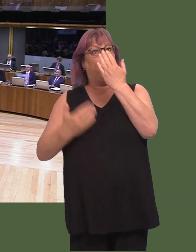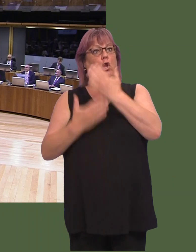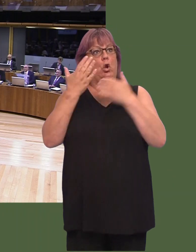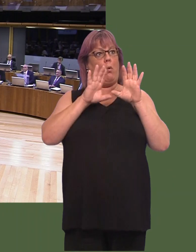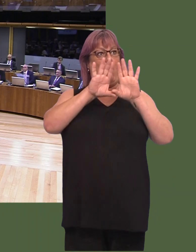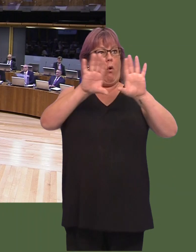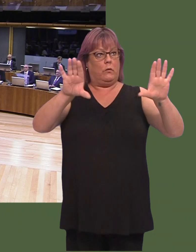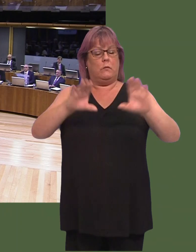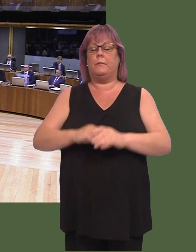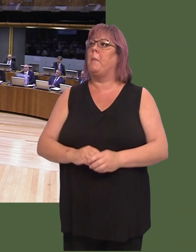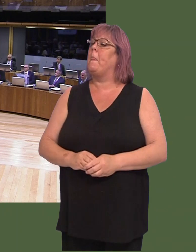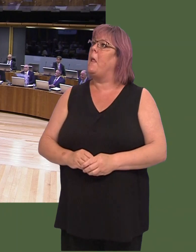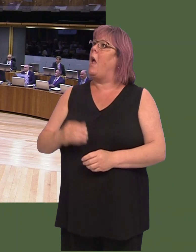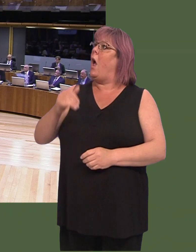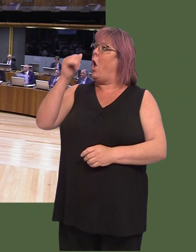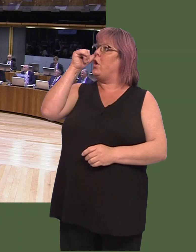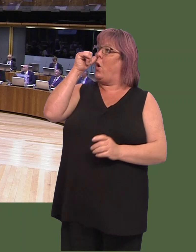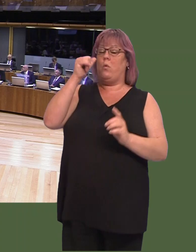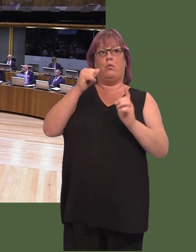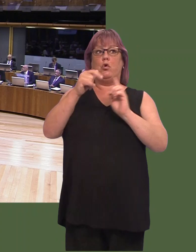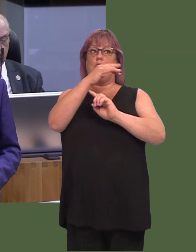David Melding AM: First Minister, of course, I acknowledge the work that's been done in